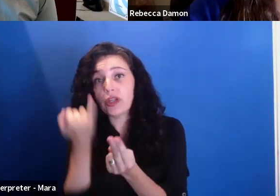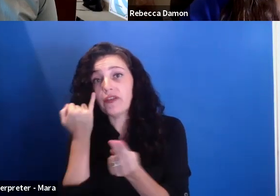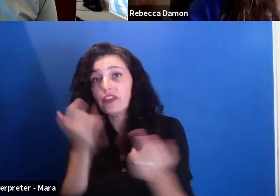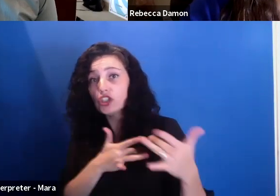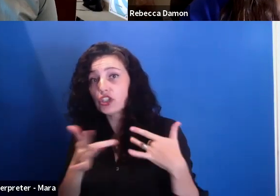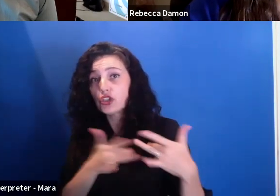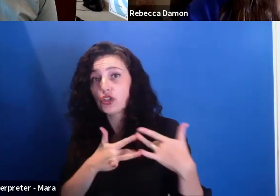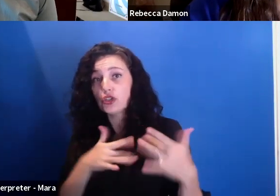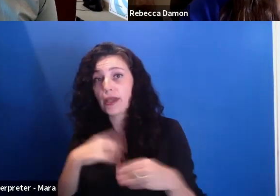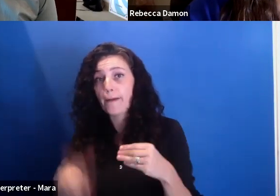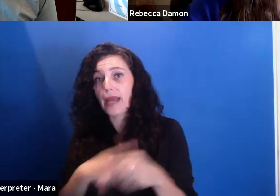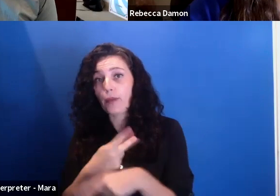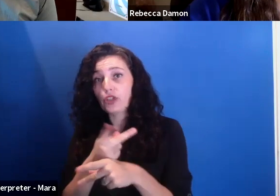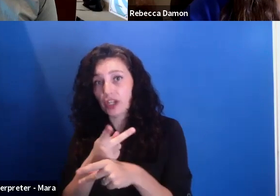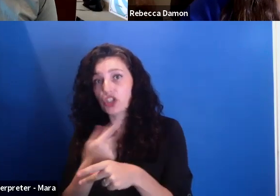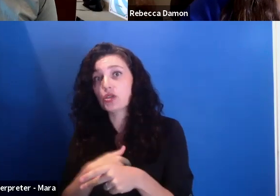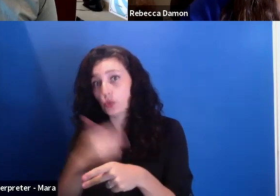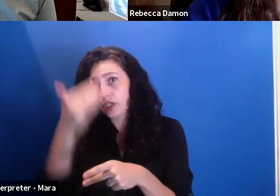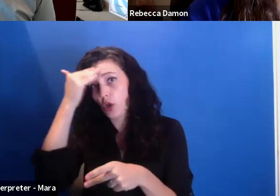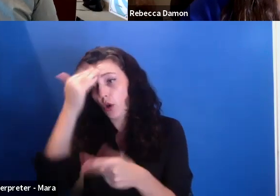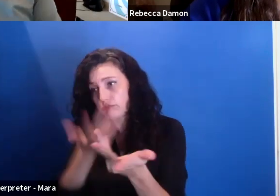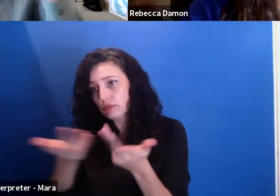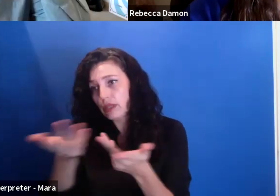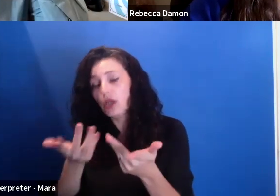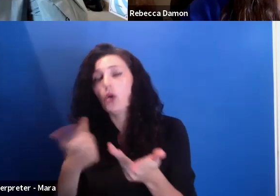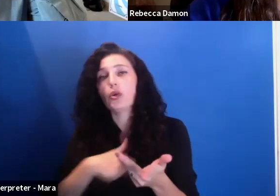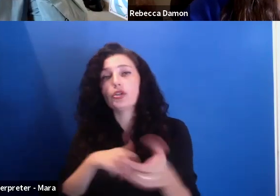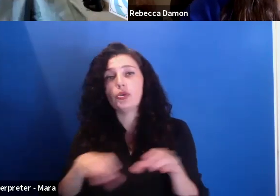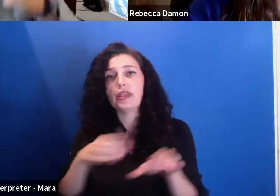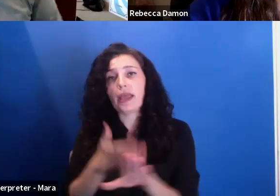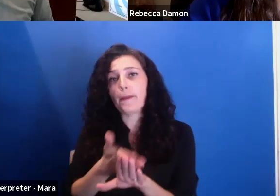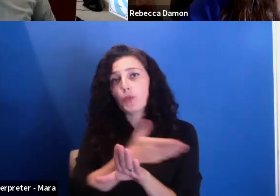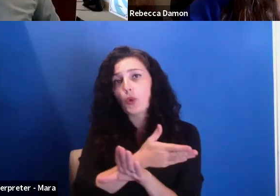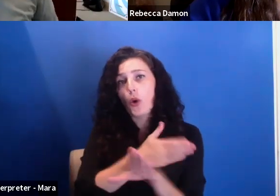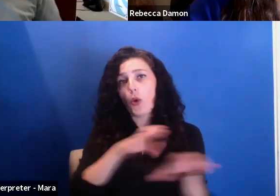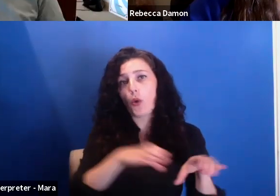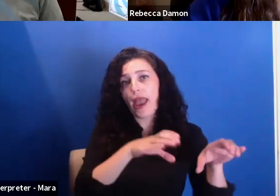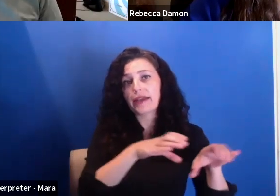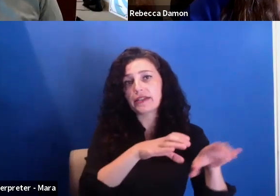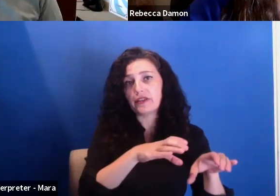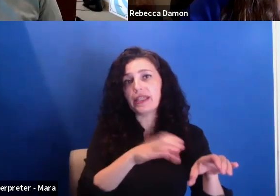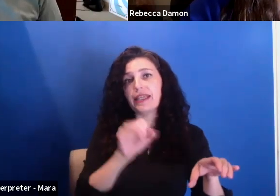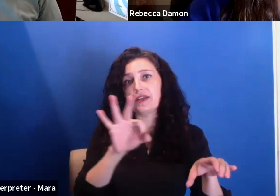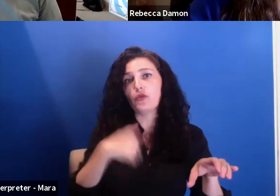We're doing that proactively as well for known projects and where we know who the cast are, but it's just a smart move because obviously